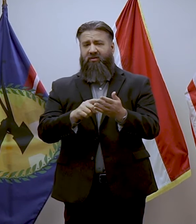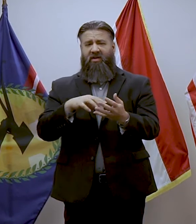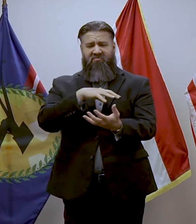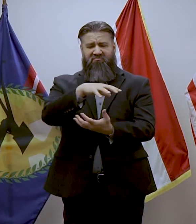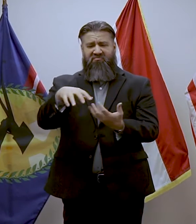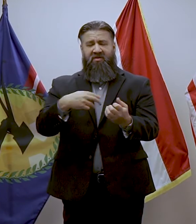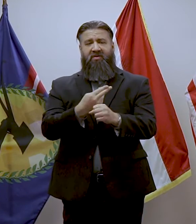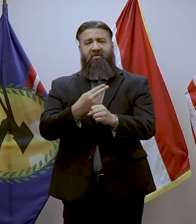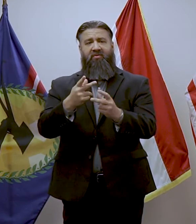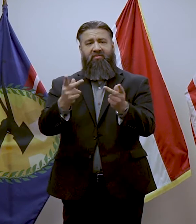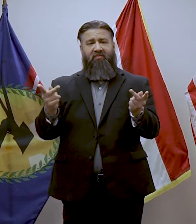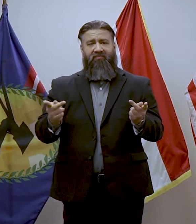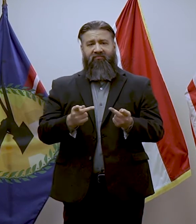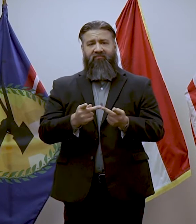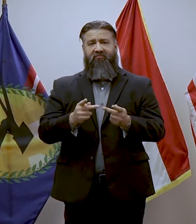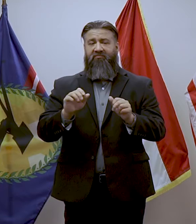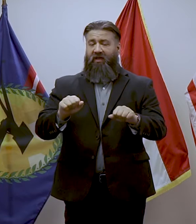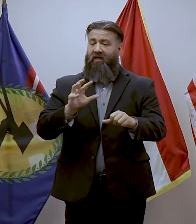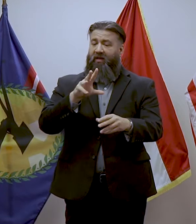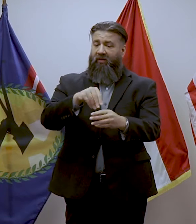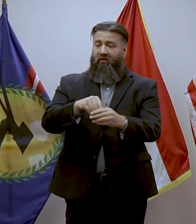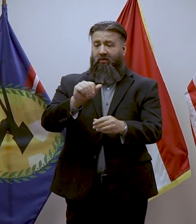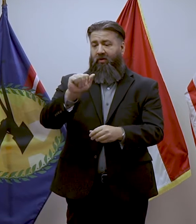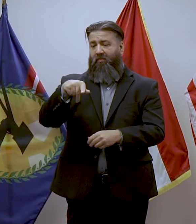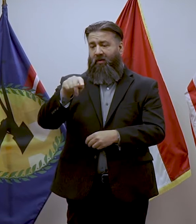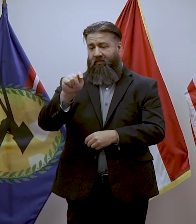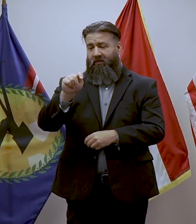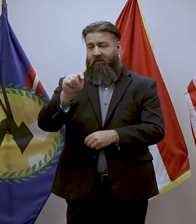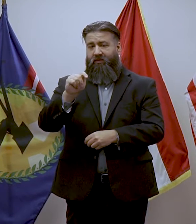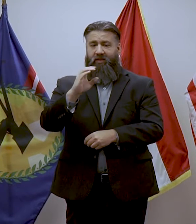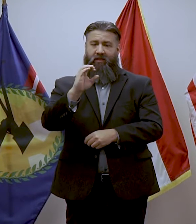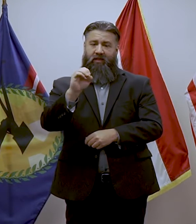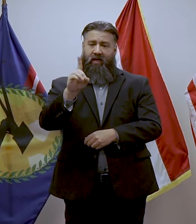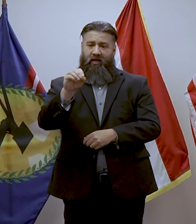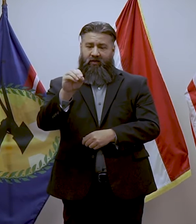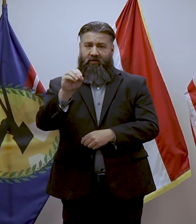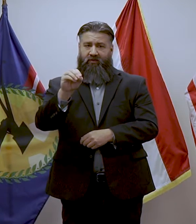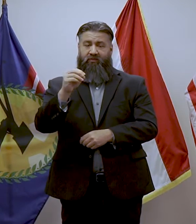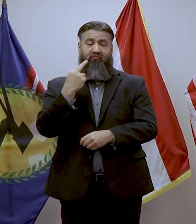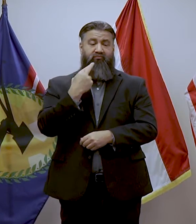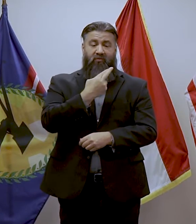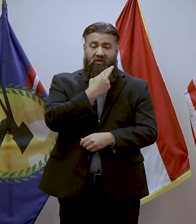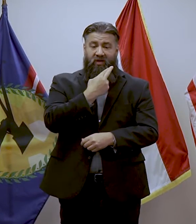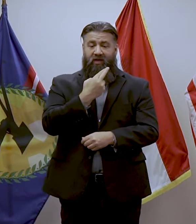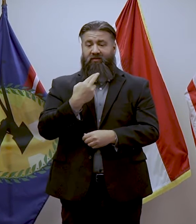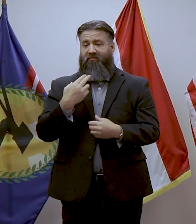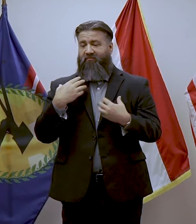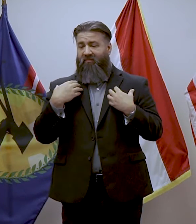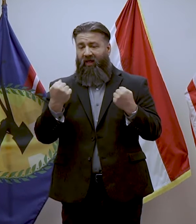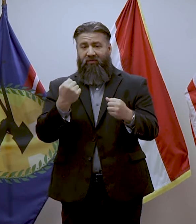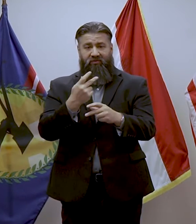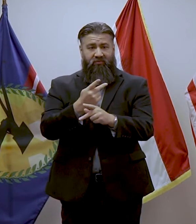include apartments, condominiums, restaurants, health services, a grocery store and office spaces.